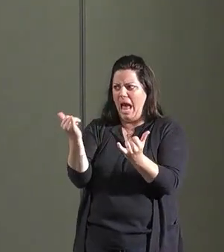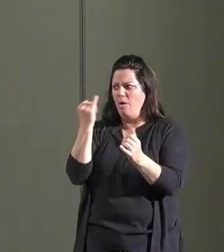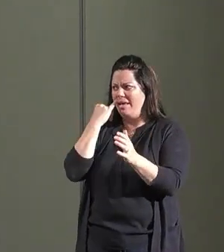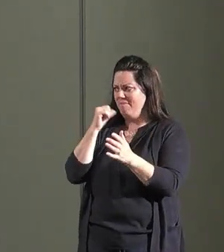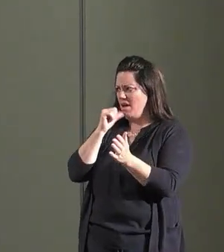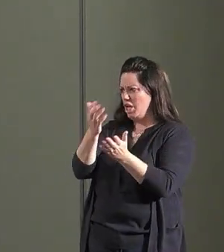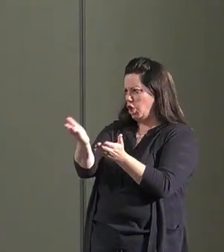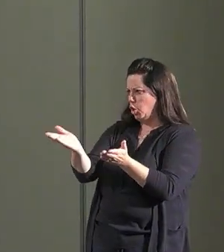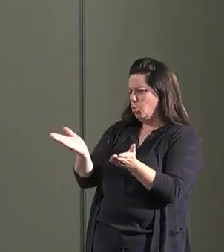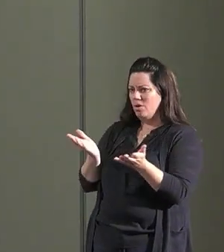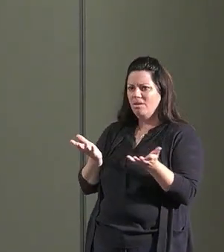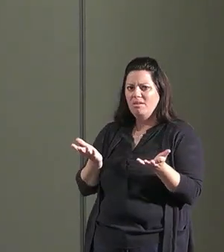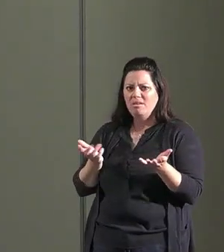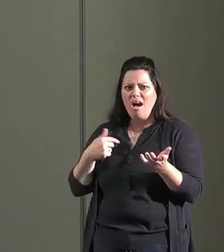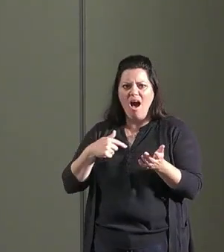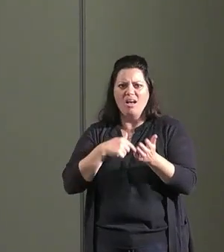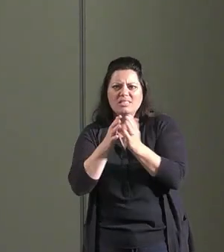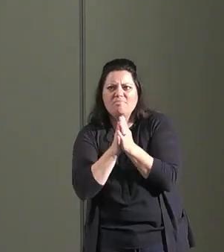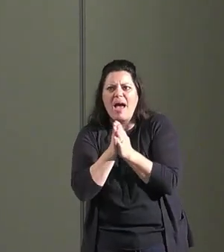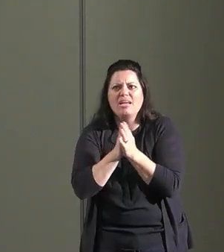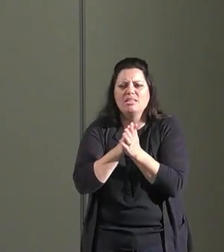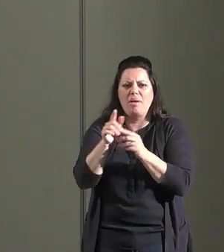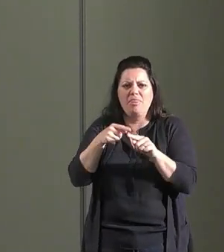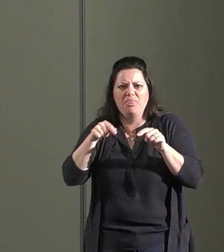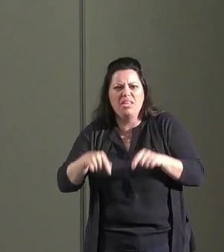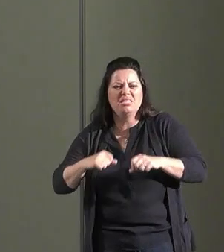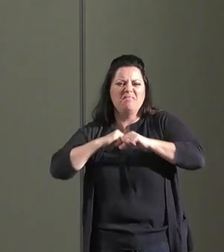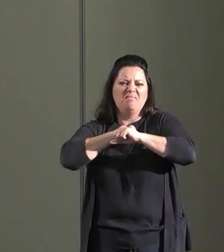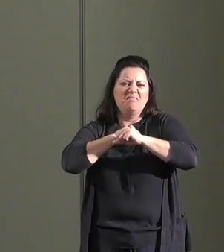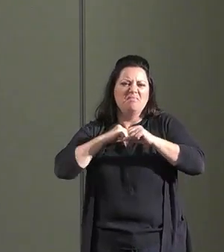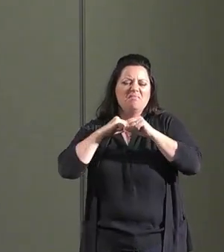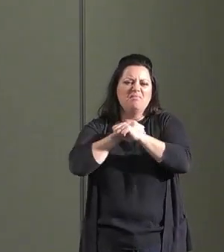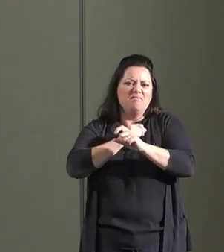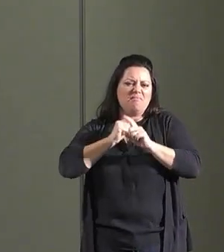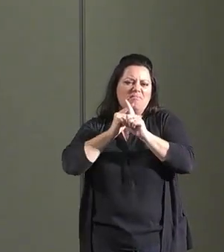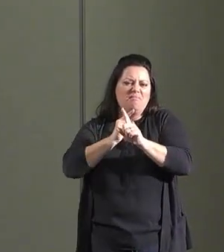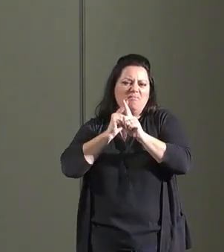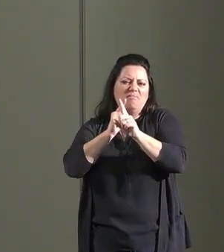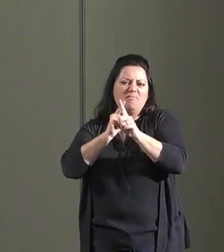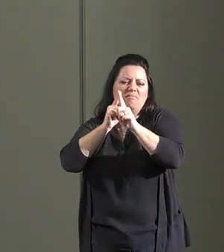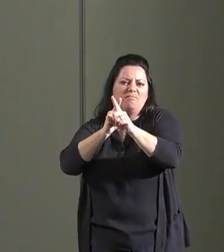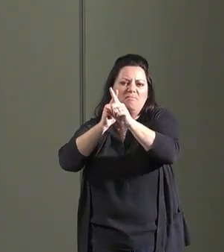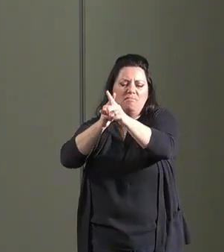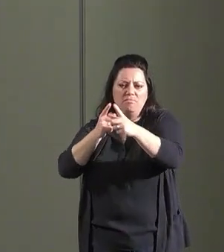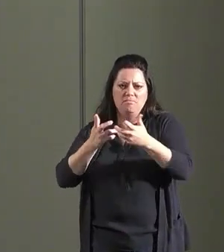or those passionate about it and fighting for it. Measurably it is hard to see progress. We